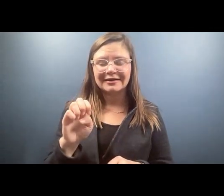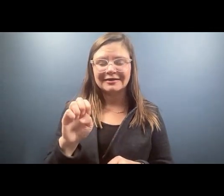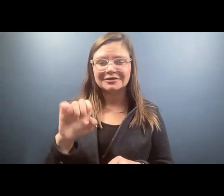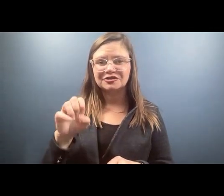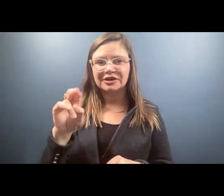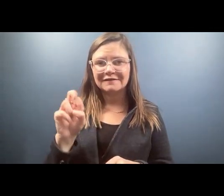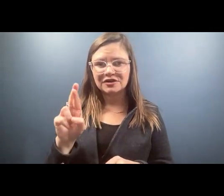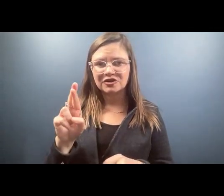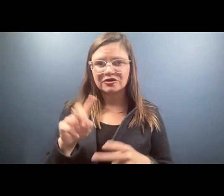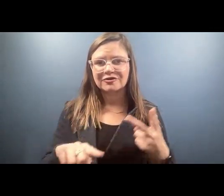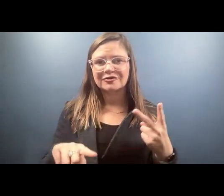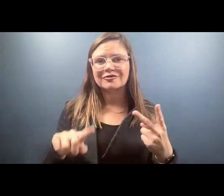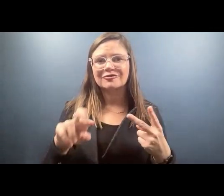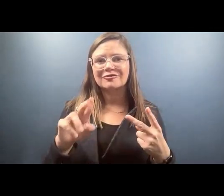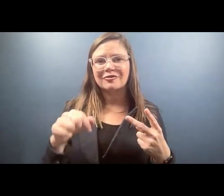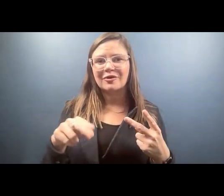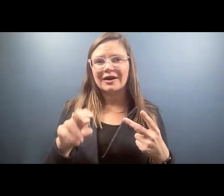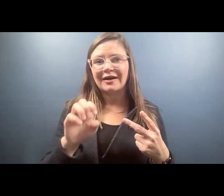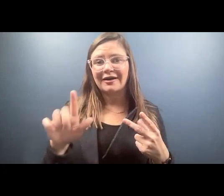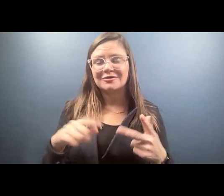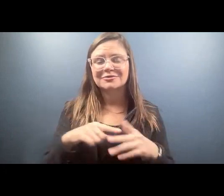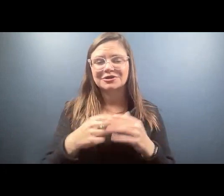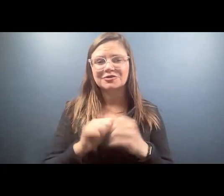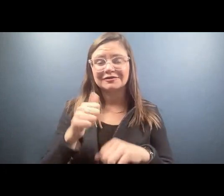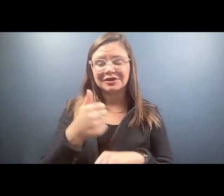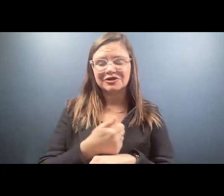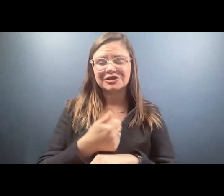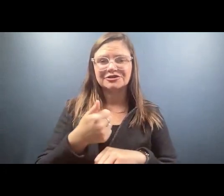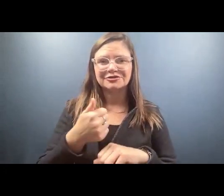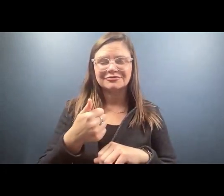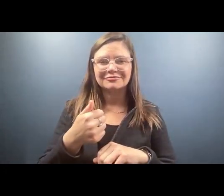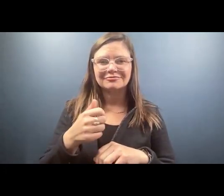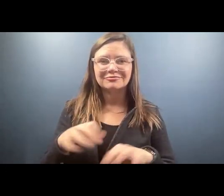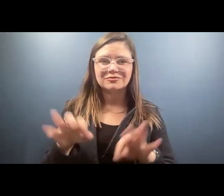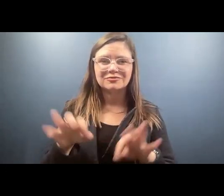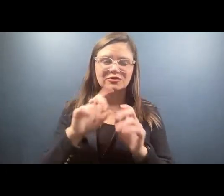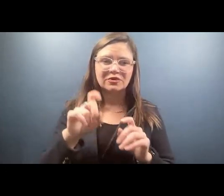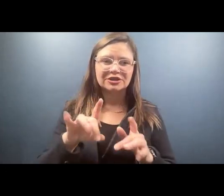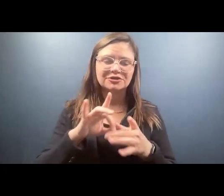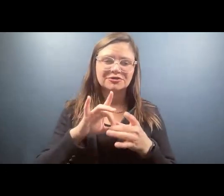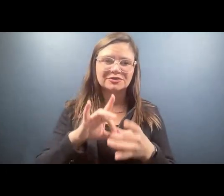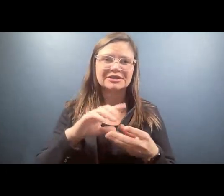I'd like to start with a foundational question about the data inventory project.